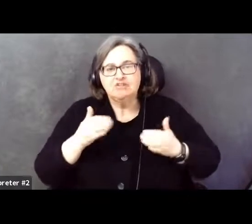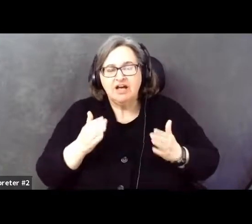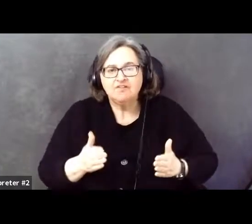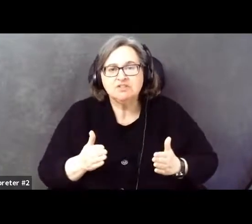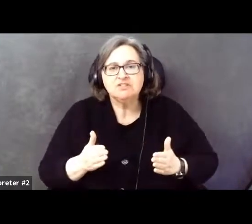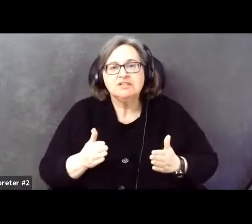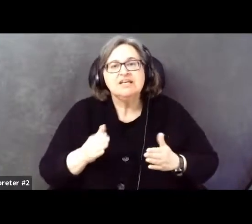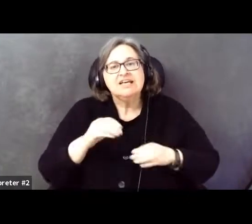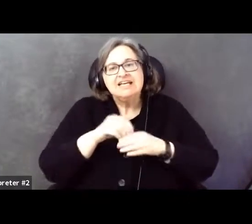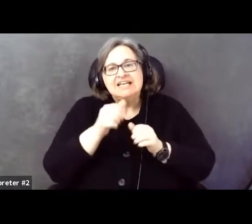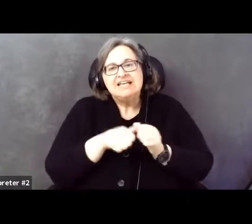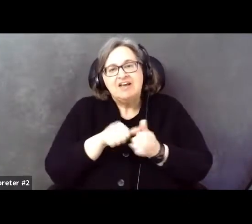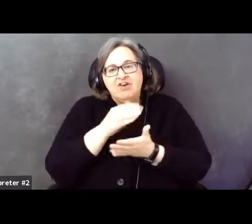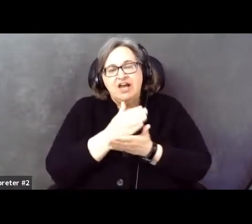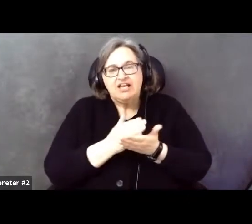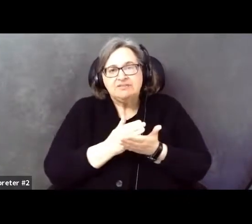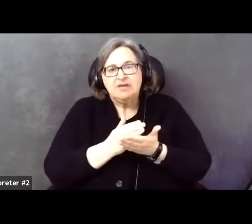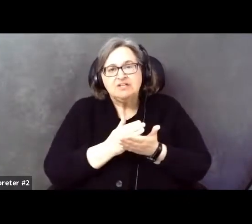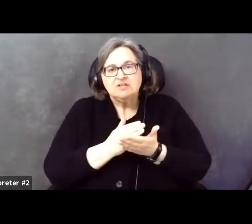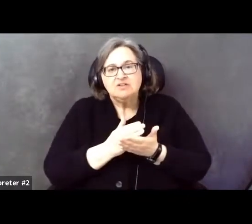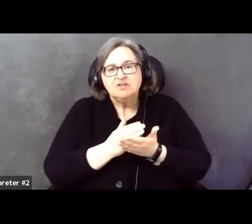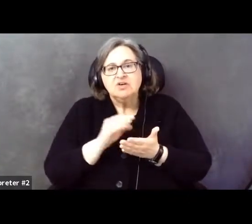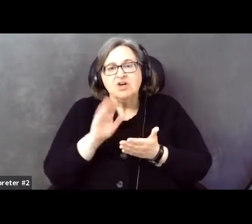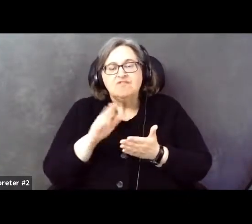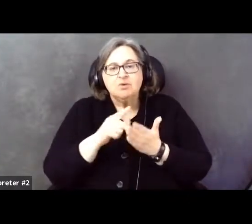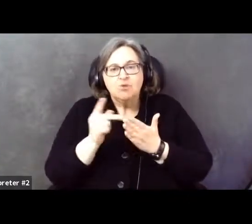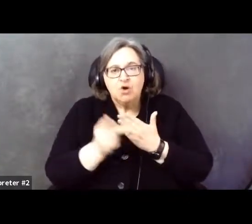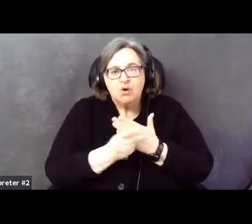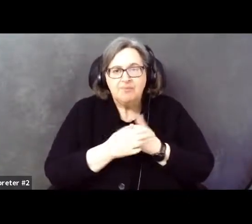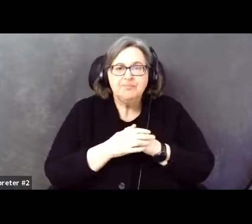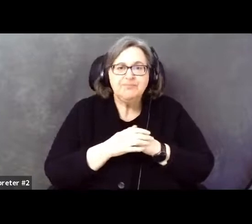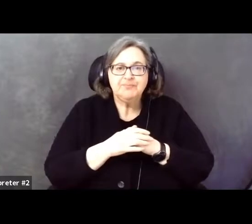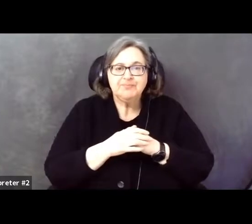every aspect of your programs. It is